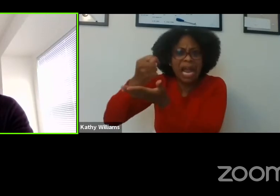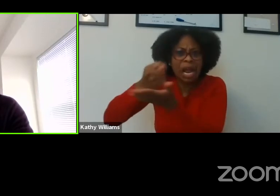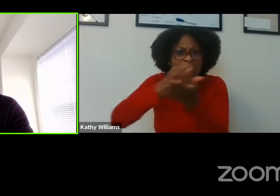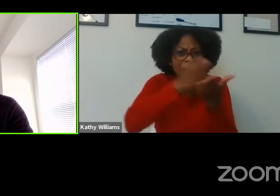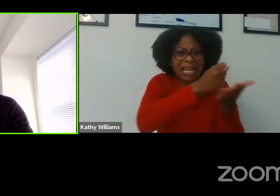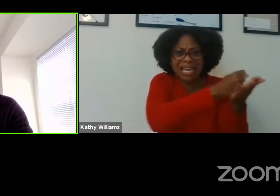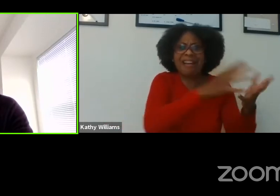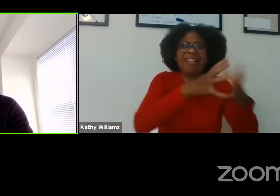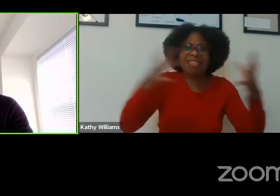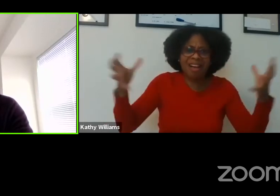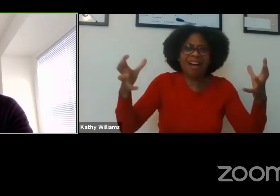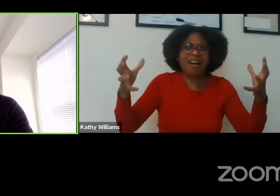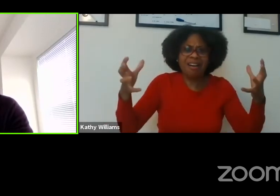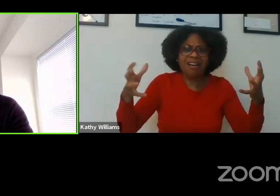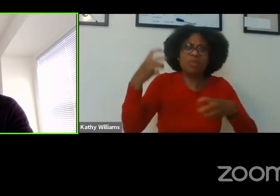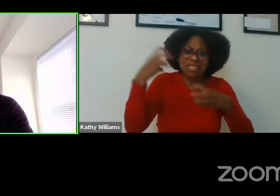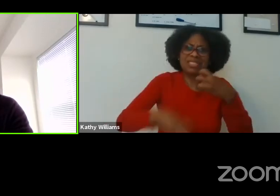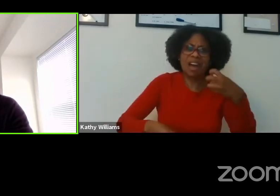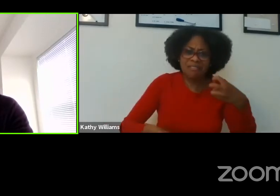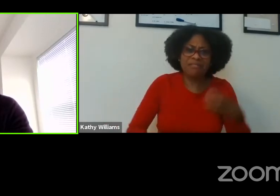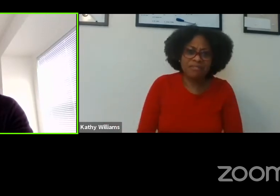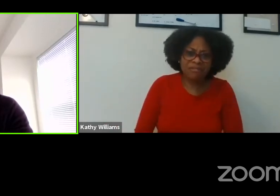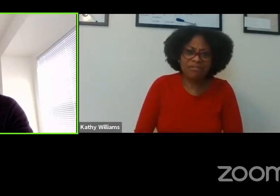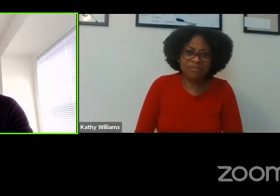It was tough.